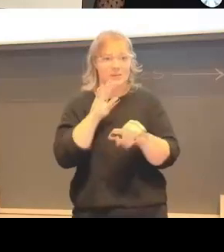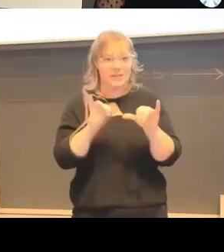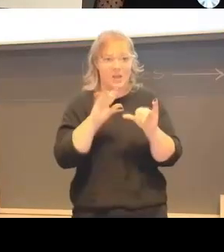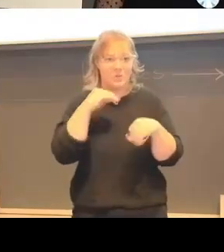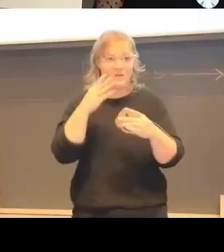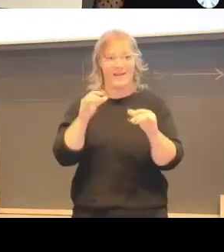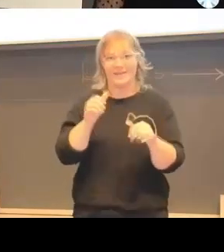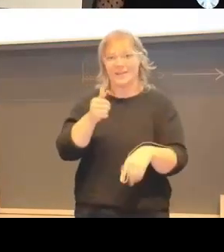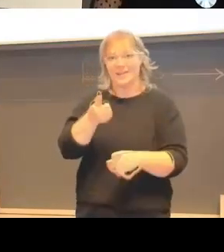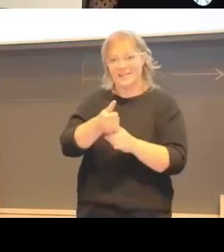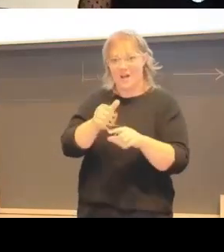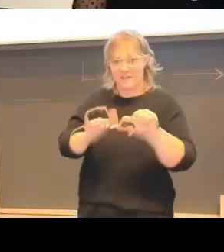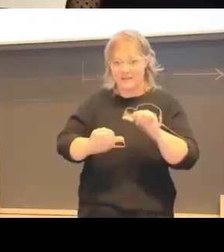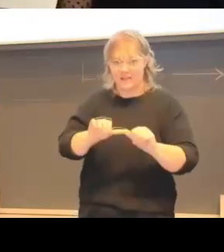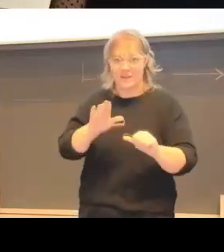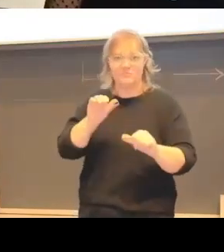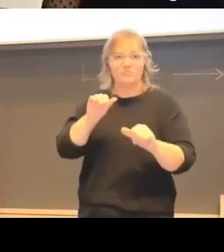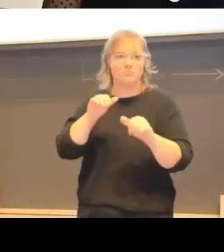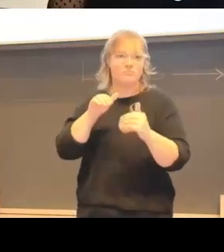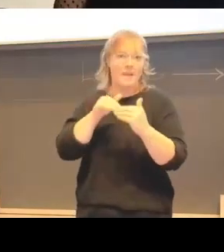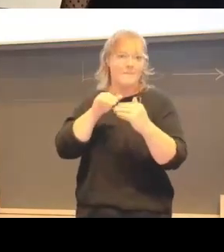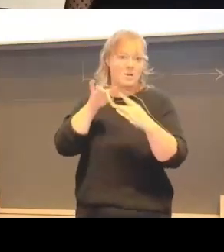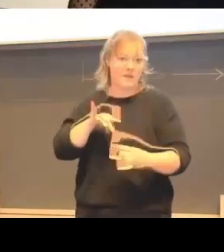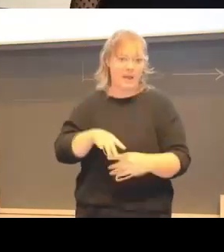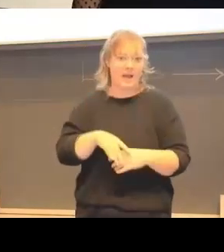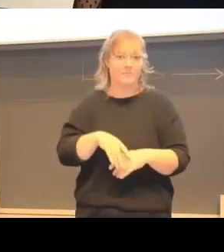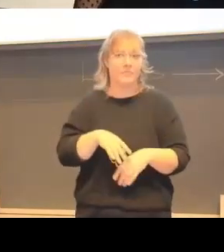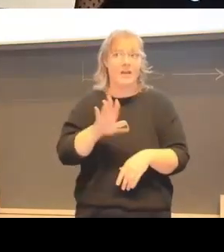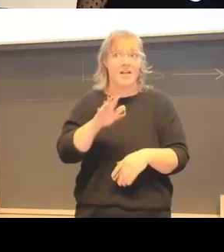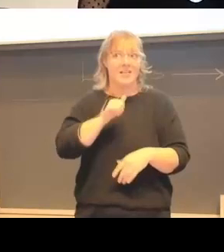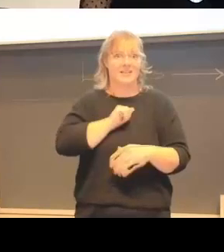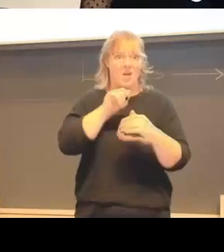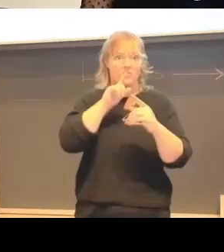and perer feedback given the self-reports that we had initially received with surgeons rating